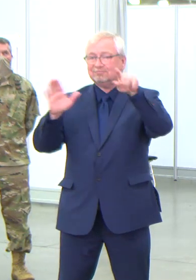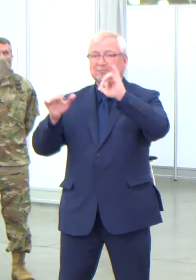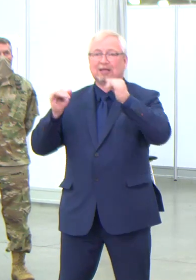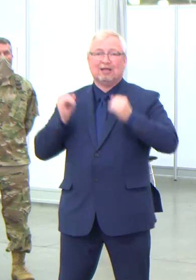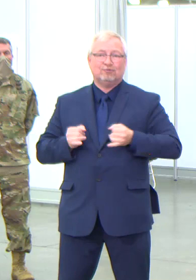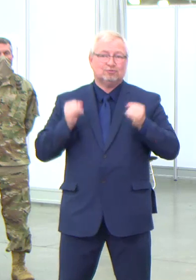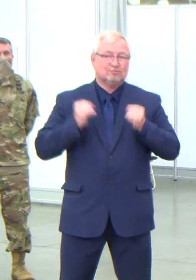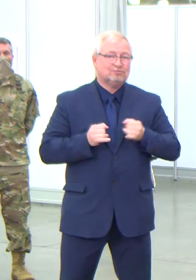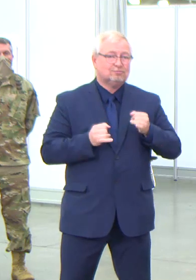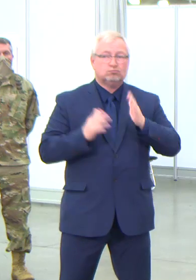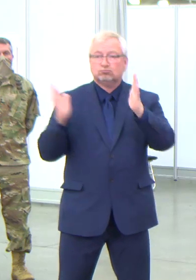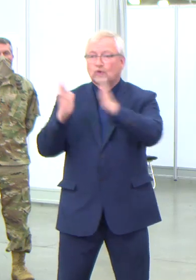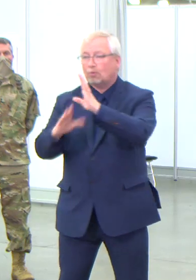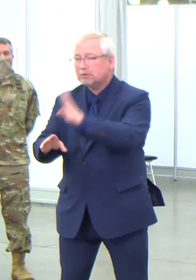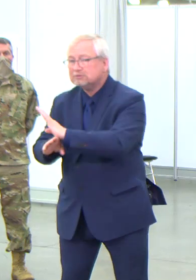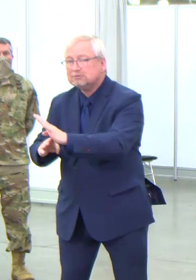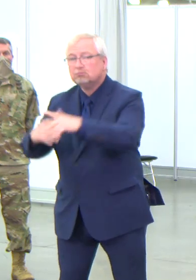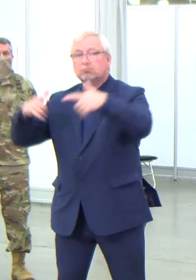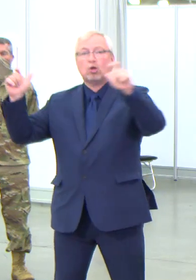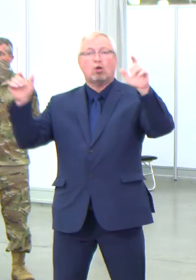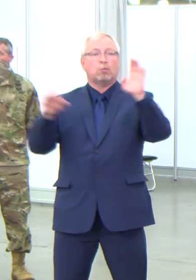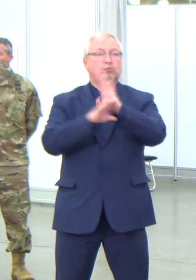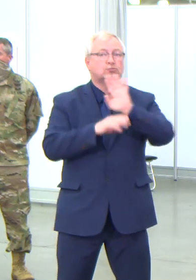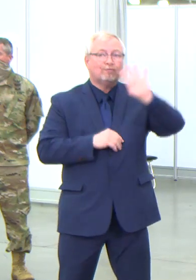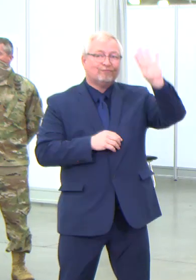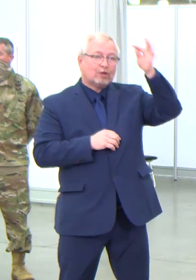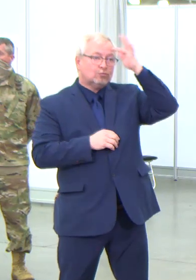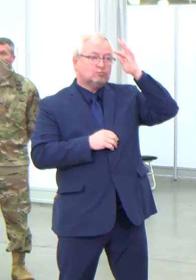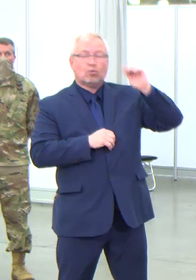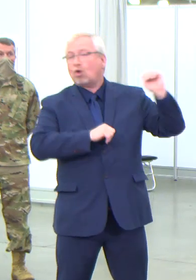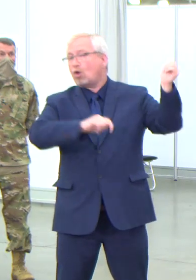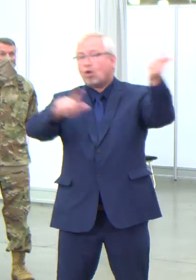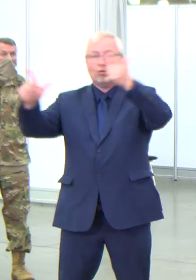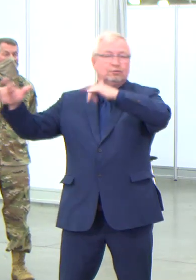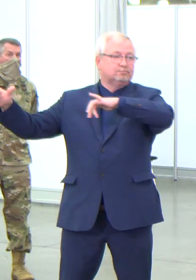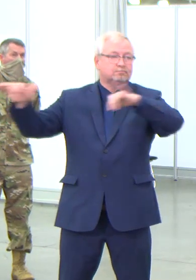every state in America, just like there are for individuals, small businesses, large businesses, and for the federal